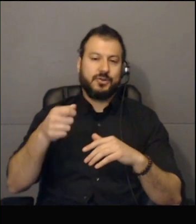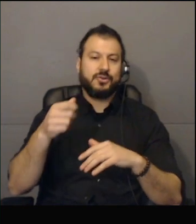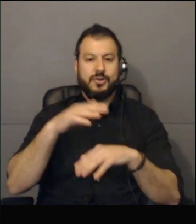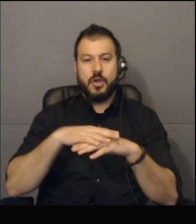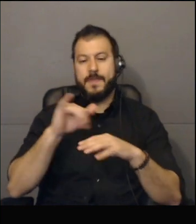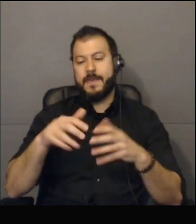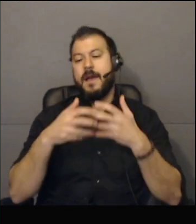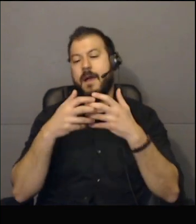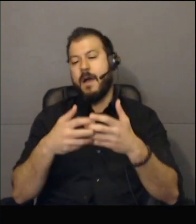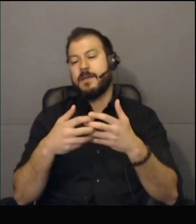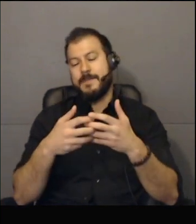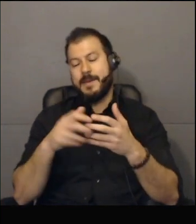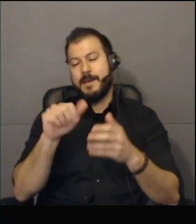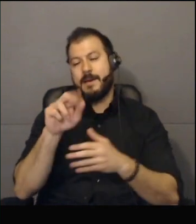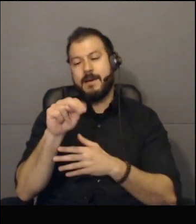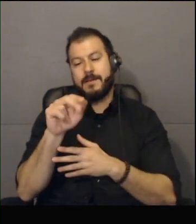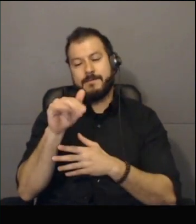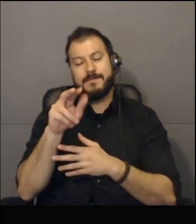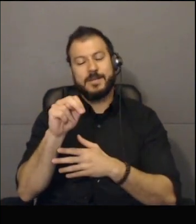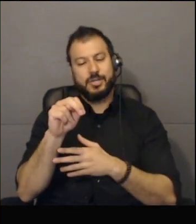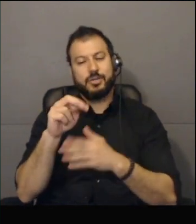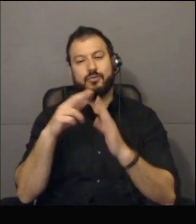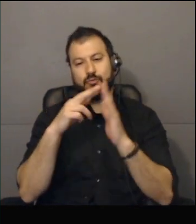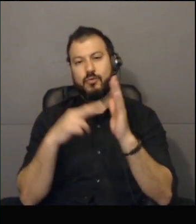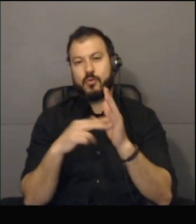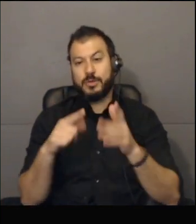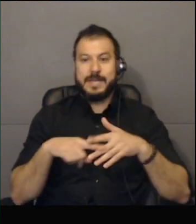which executes the cloud script.